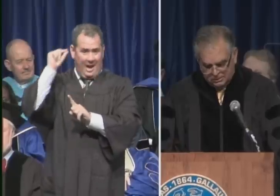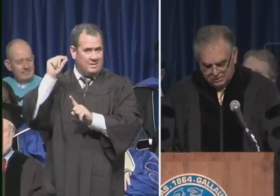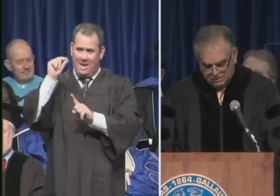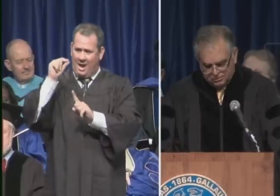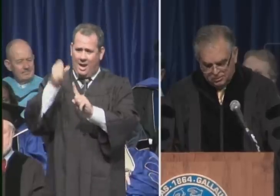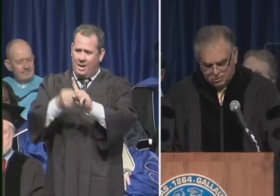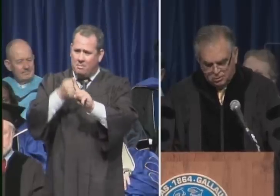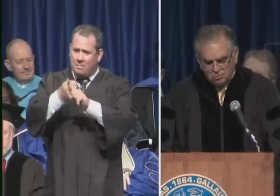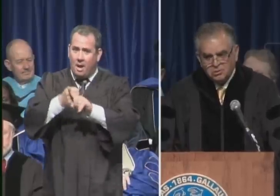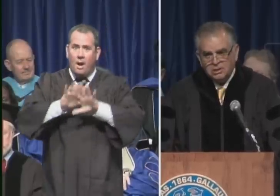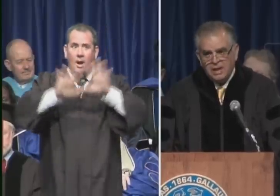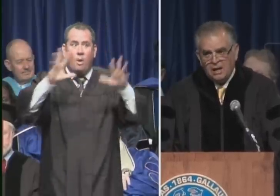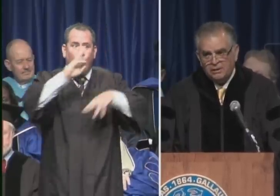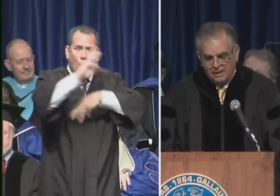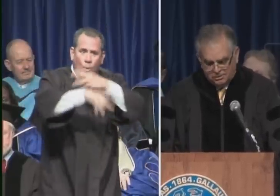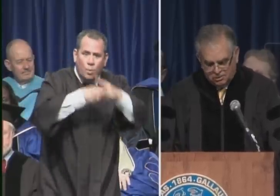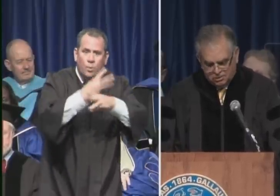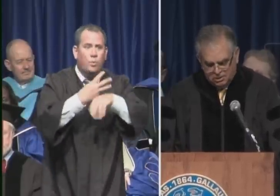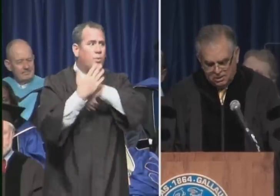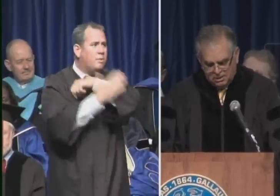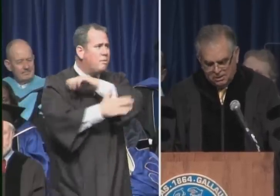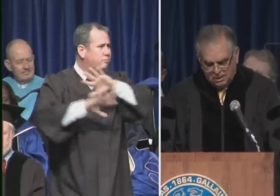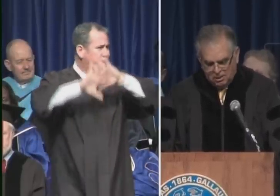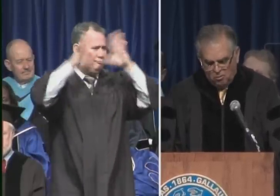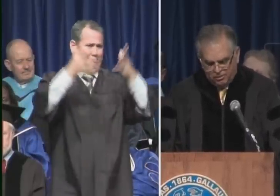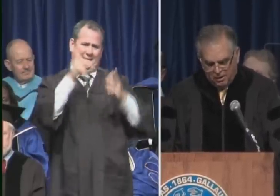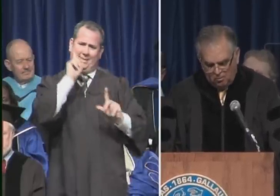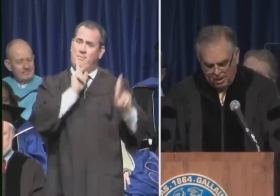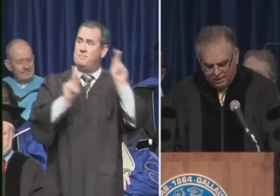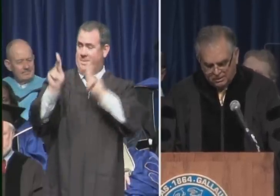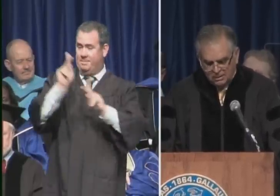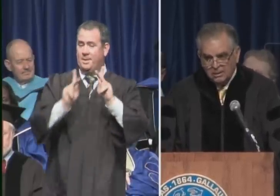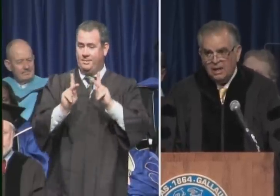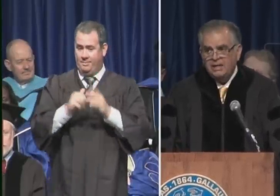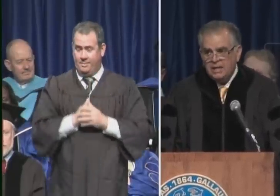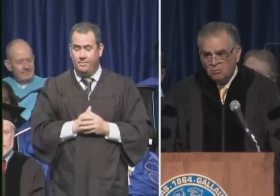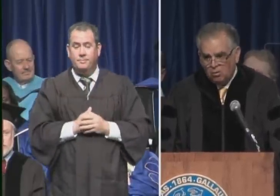When the students at Gallaudet succeeded at getting what they wanted an equal voice